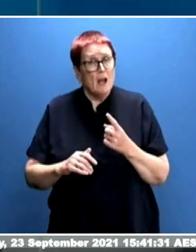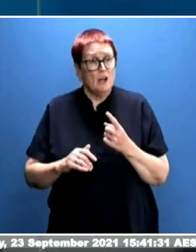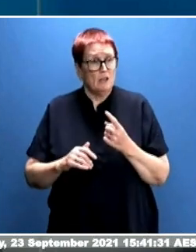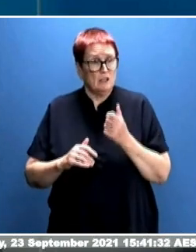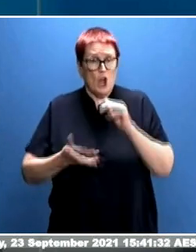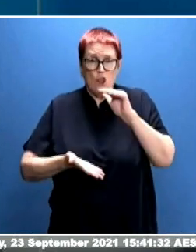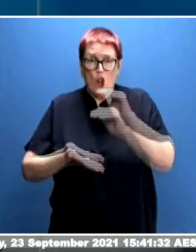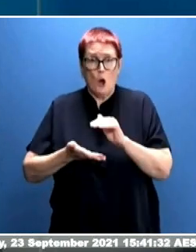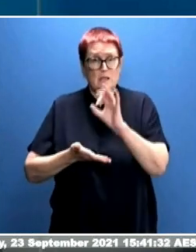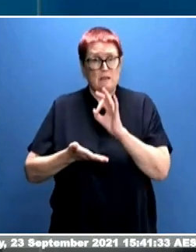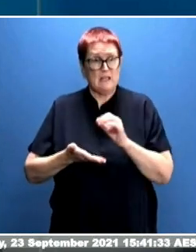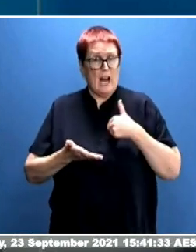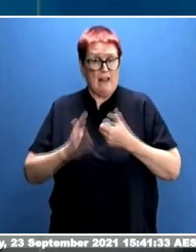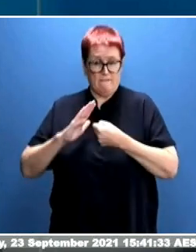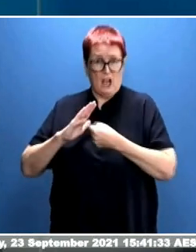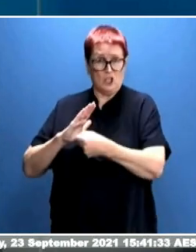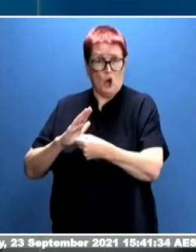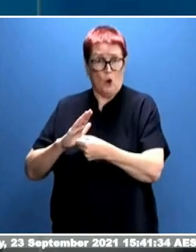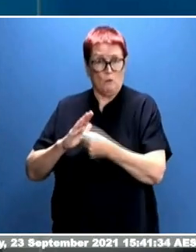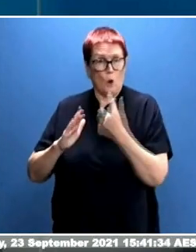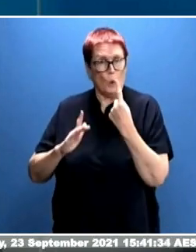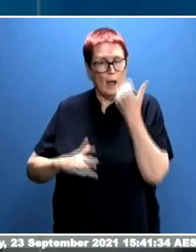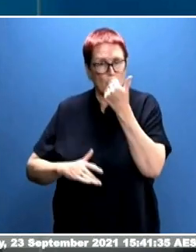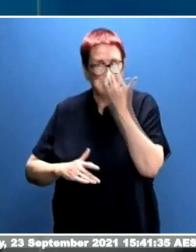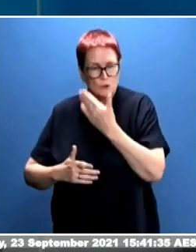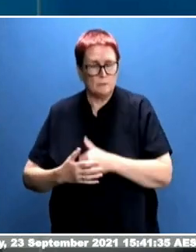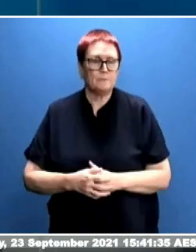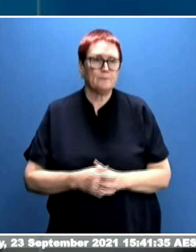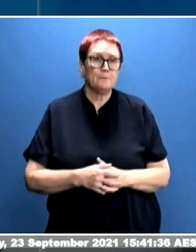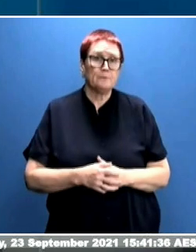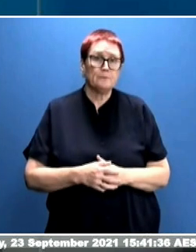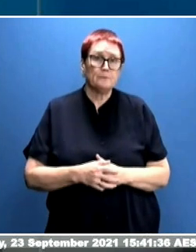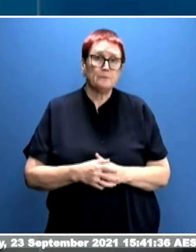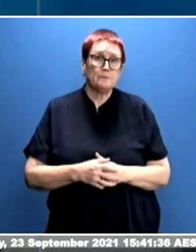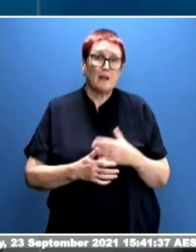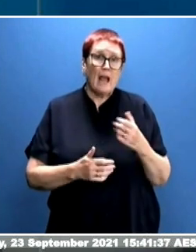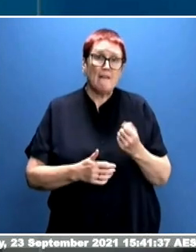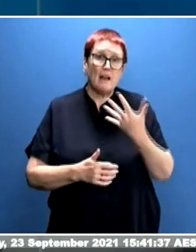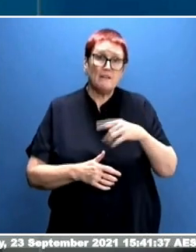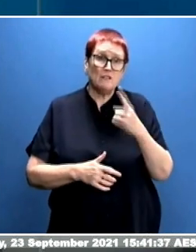In terms of young people in detention from out-of-home care, today, there's 51 young